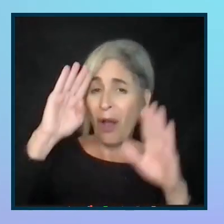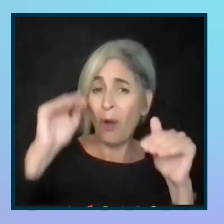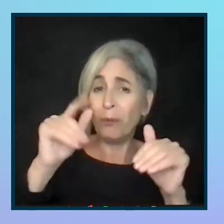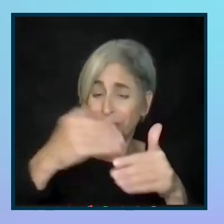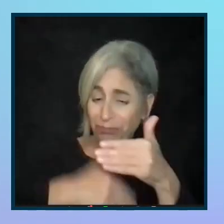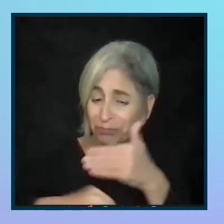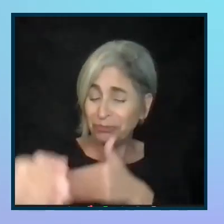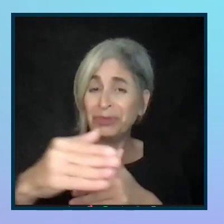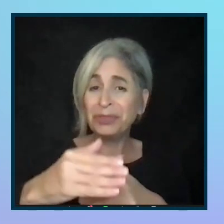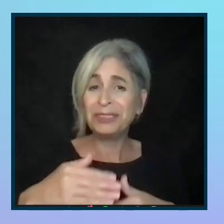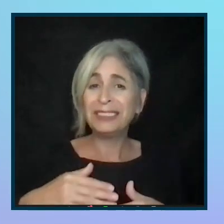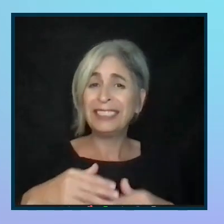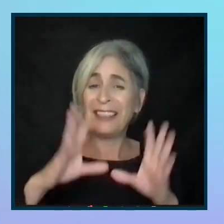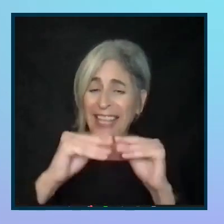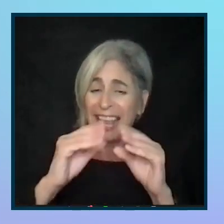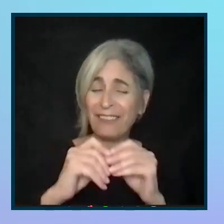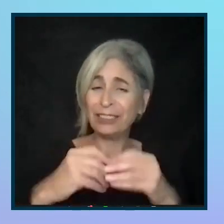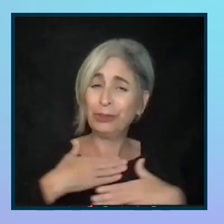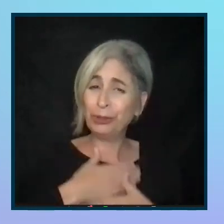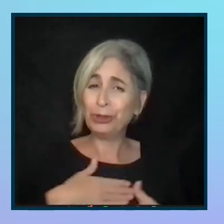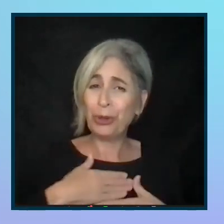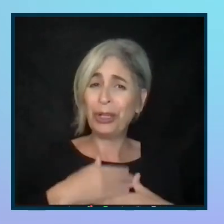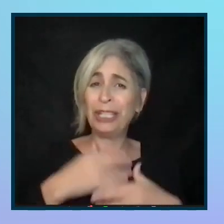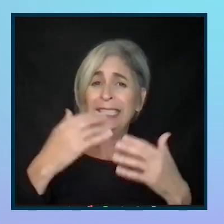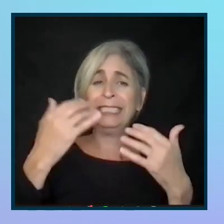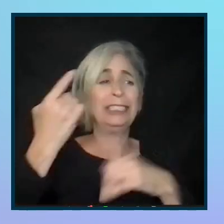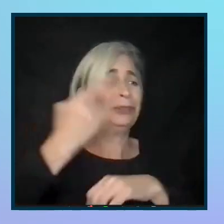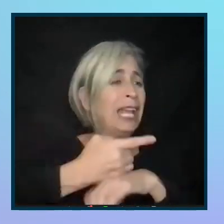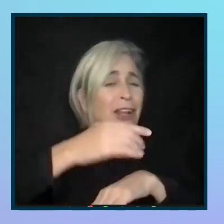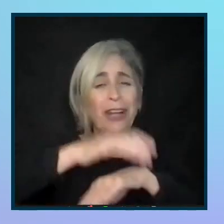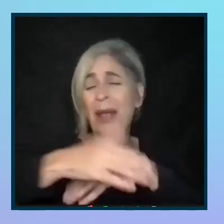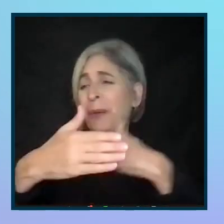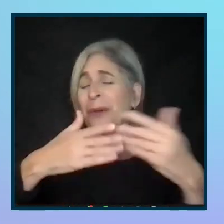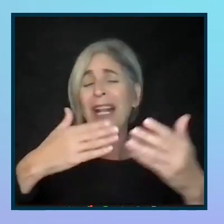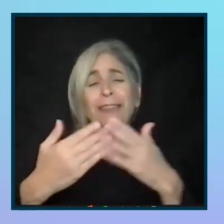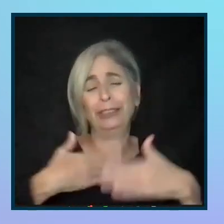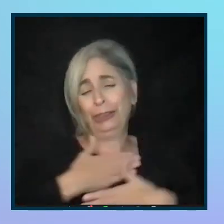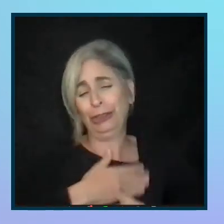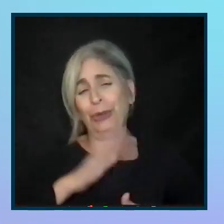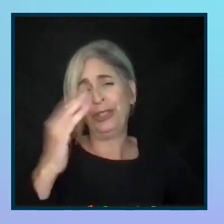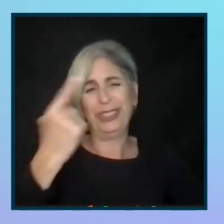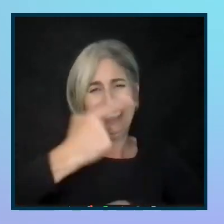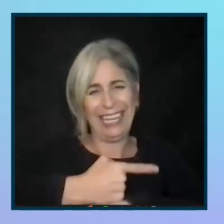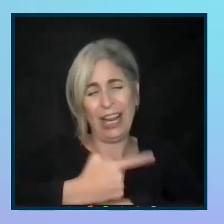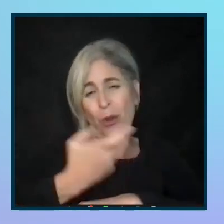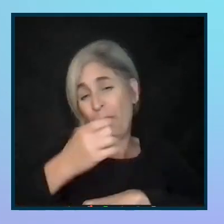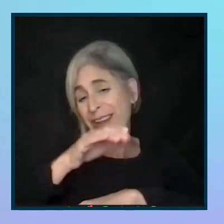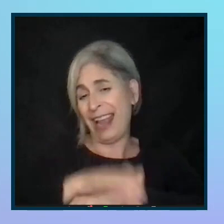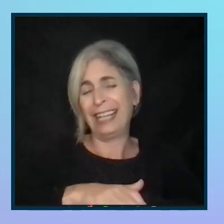rest of the conference or day, whatever you're doing the rest of today, and maybe we'll see you next year.